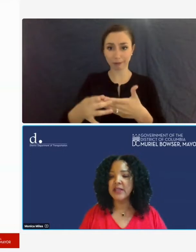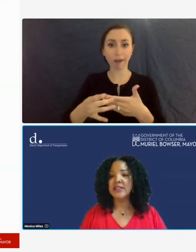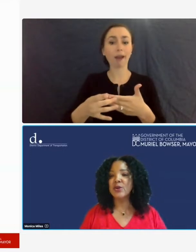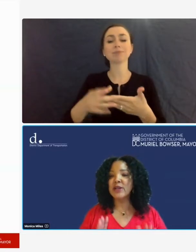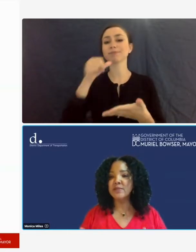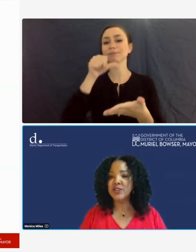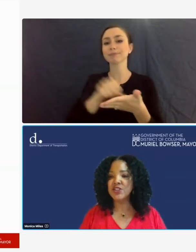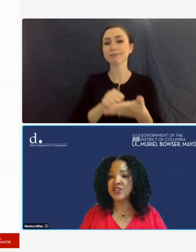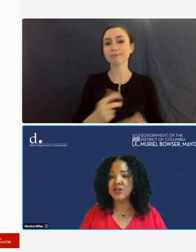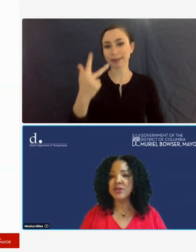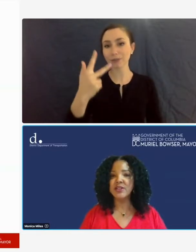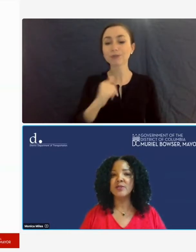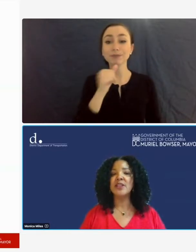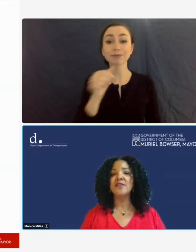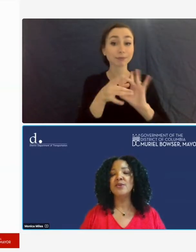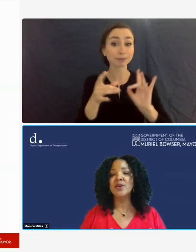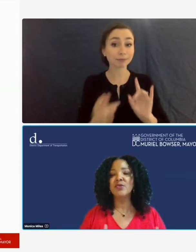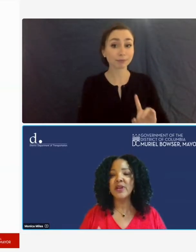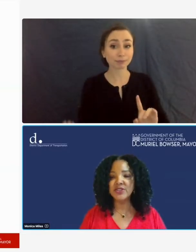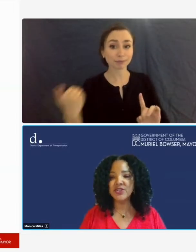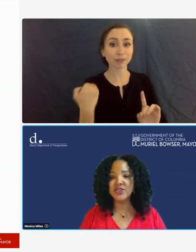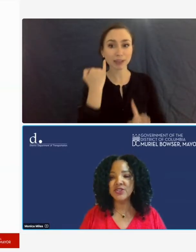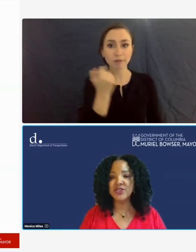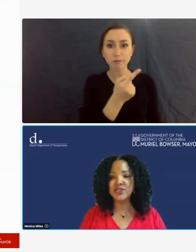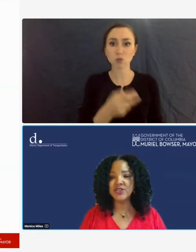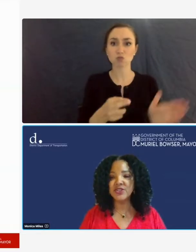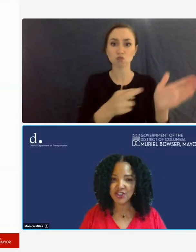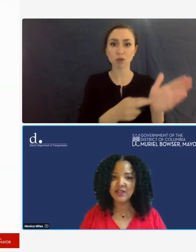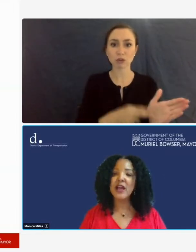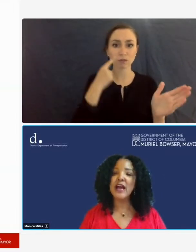so i didn't mention this earlier but if you were registered for this session